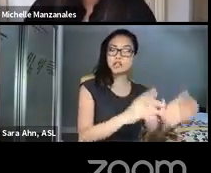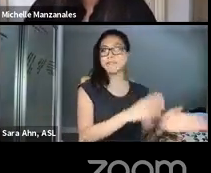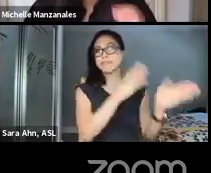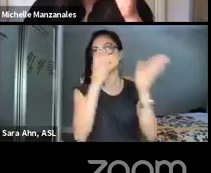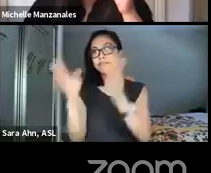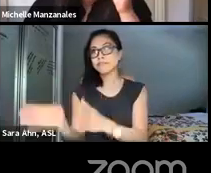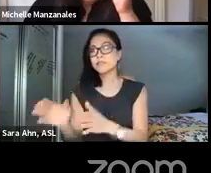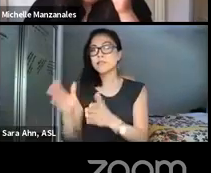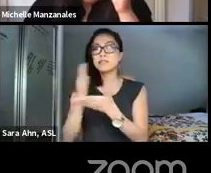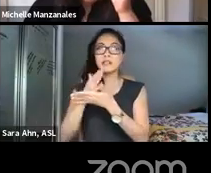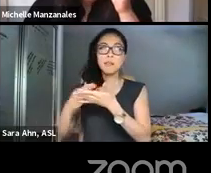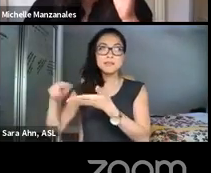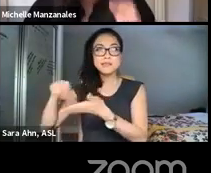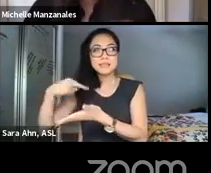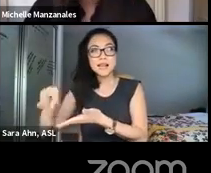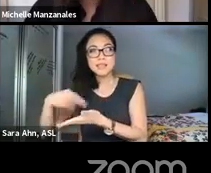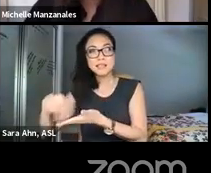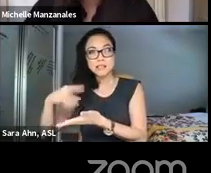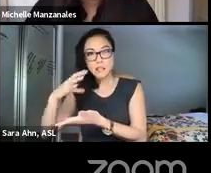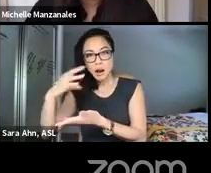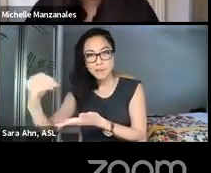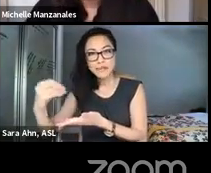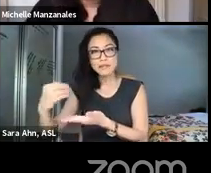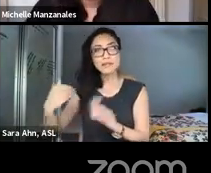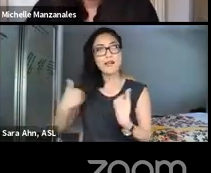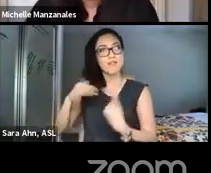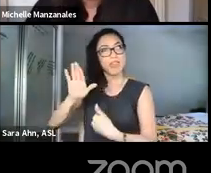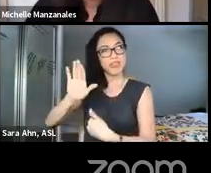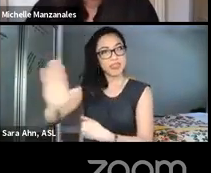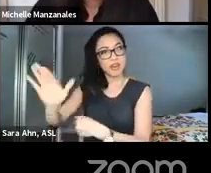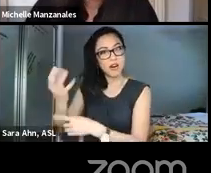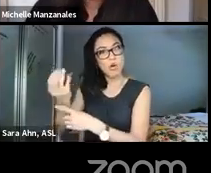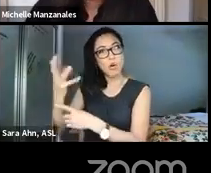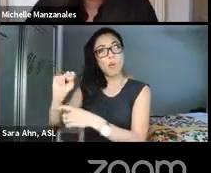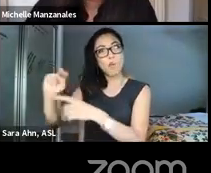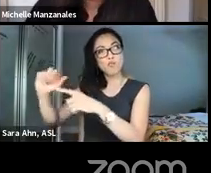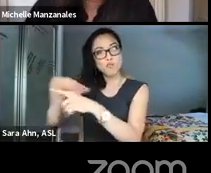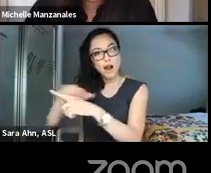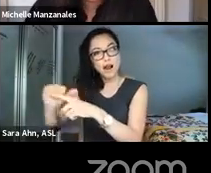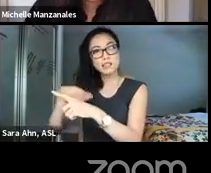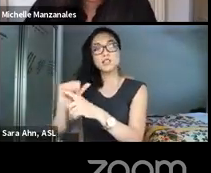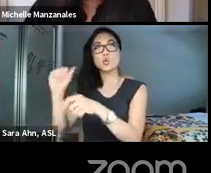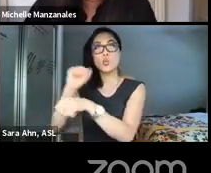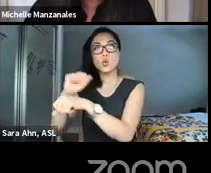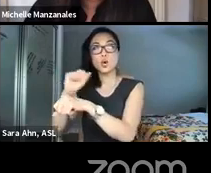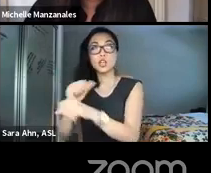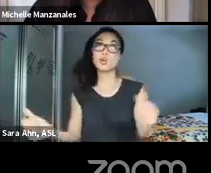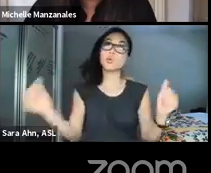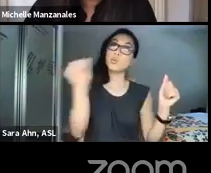today. Alejandra Duque Cifuentes: All right, well, we have this incredible array of folks and I was telling them before we